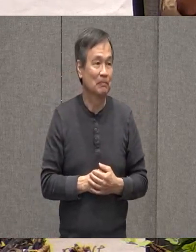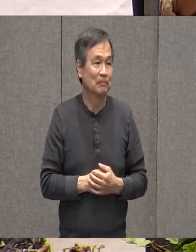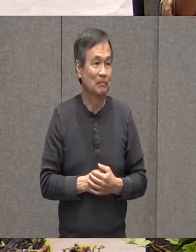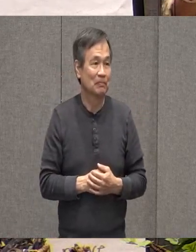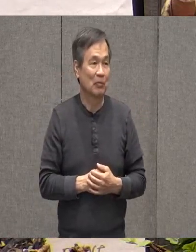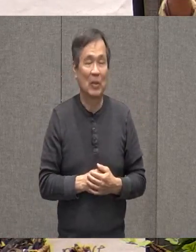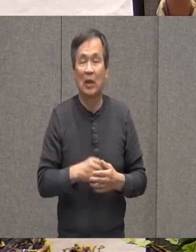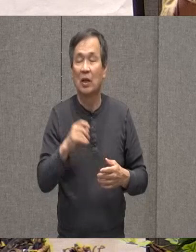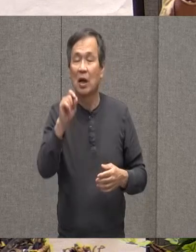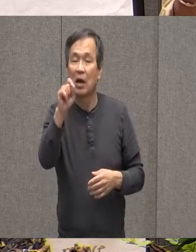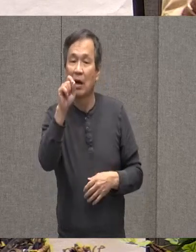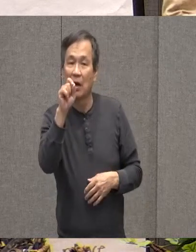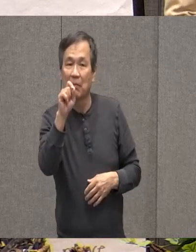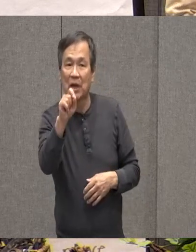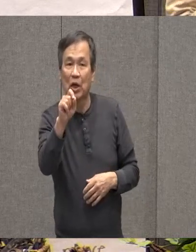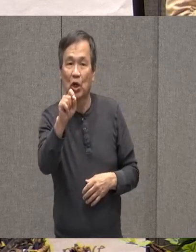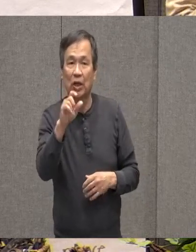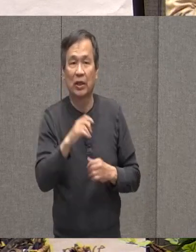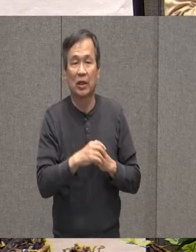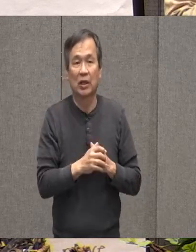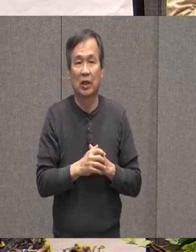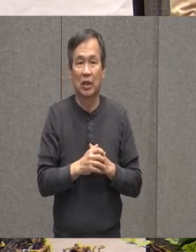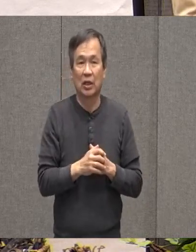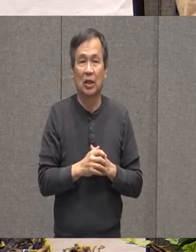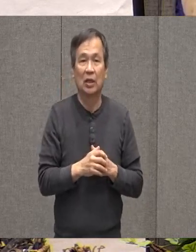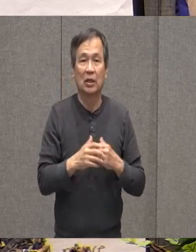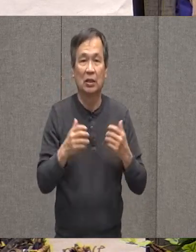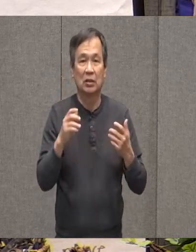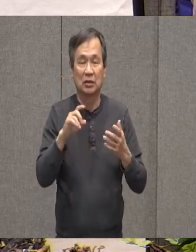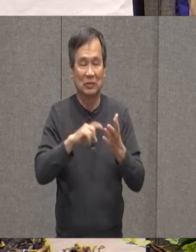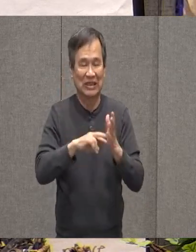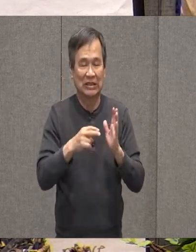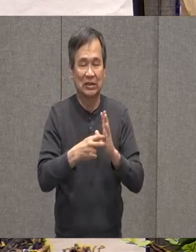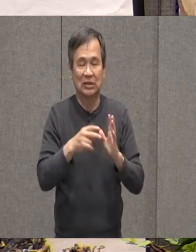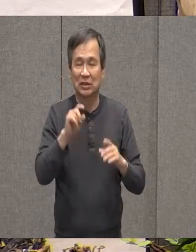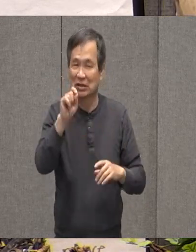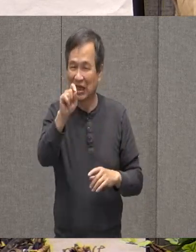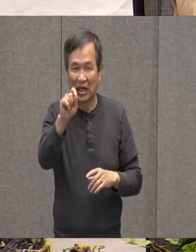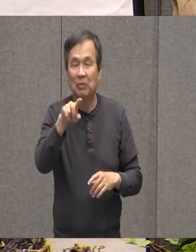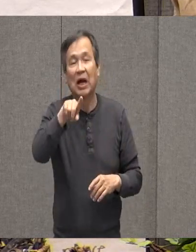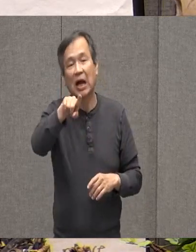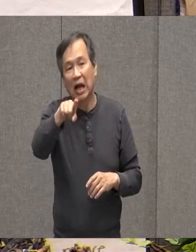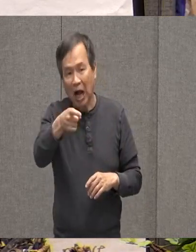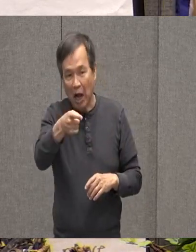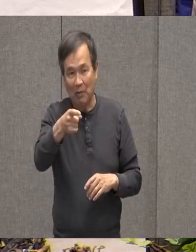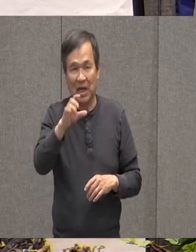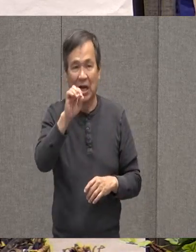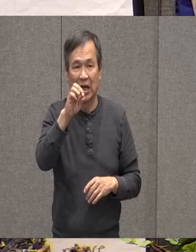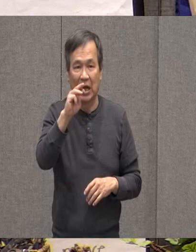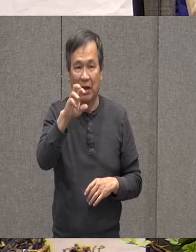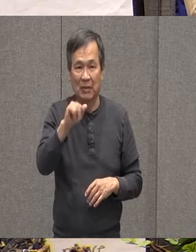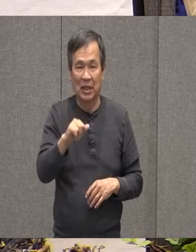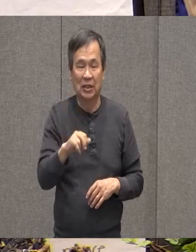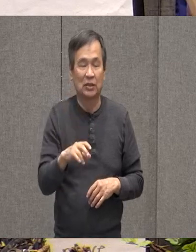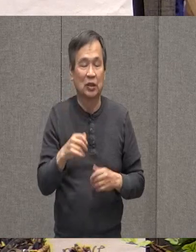A period is a part of a number that's separated by a comma. So each period lives in its own house.